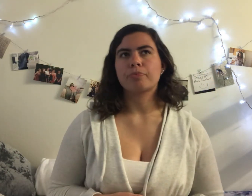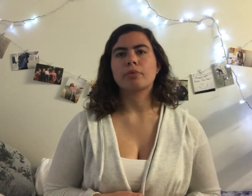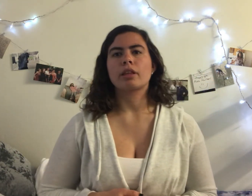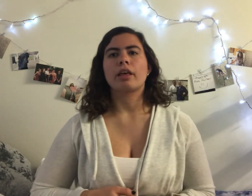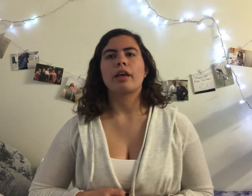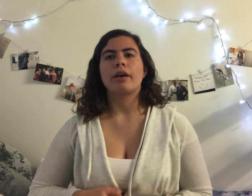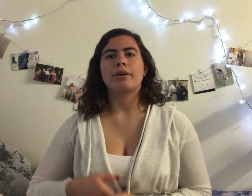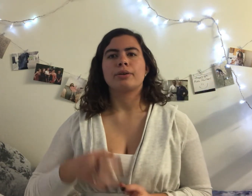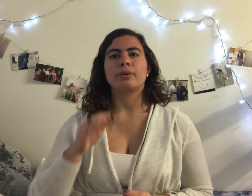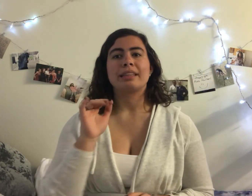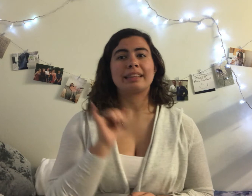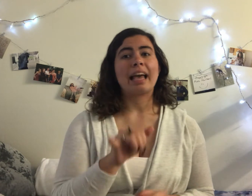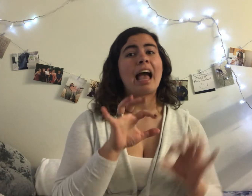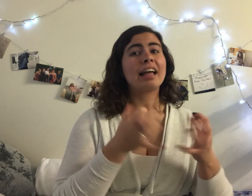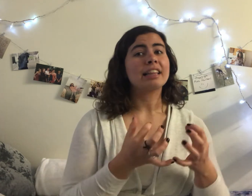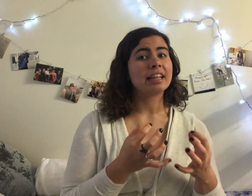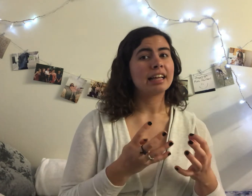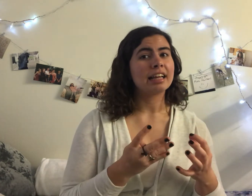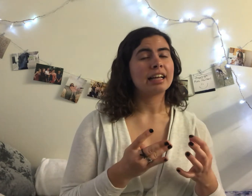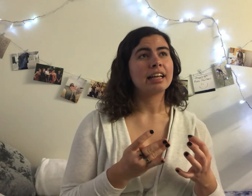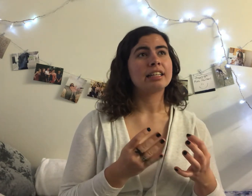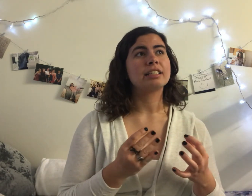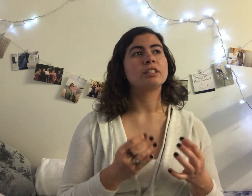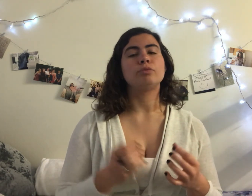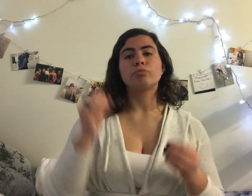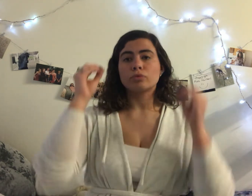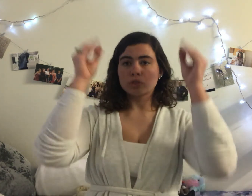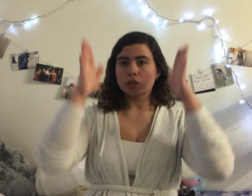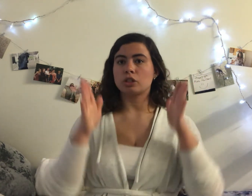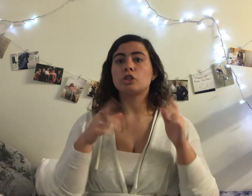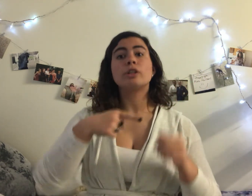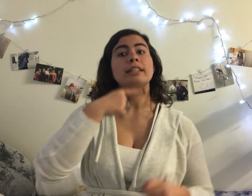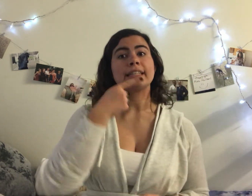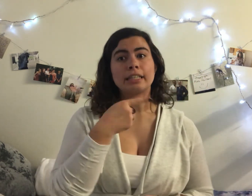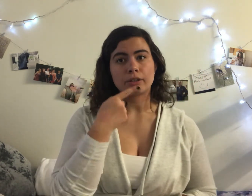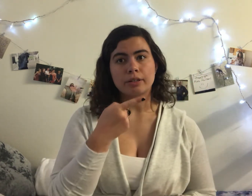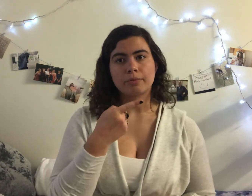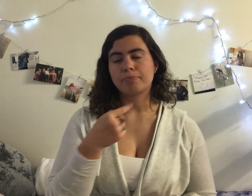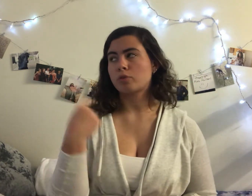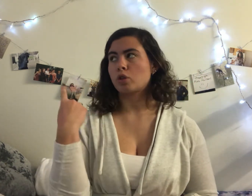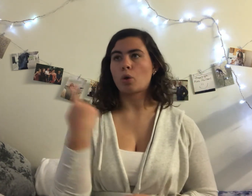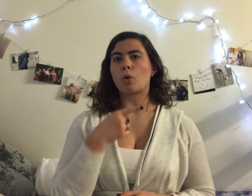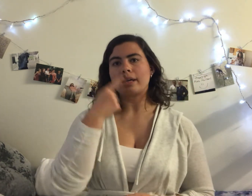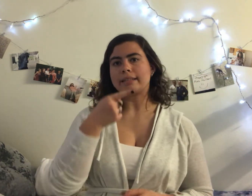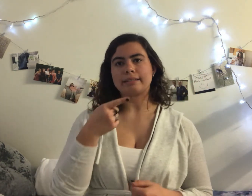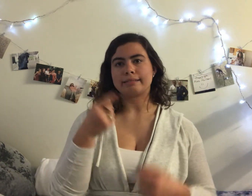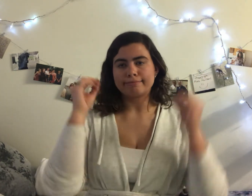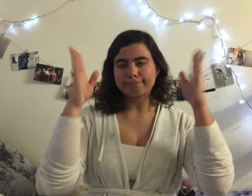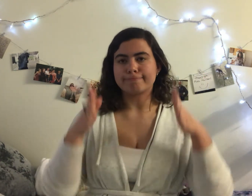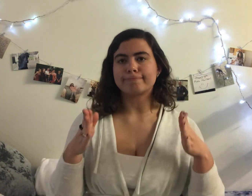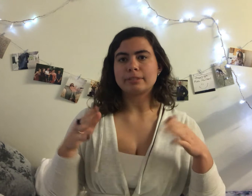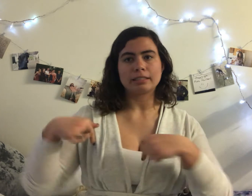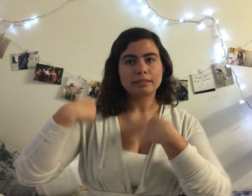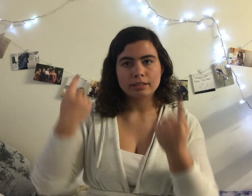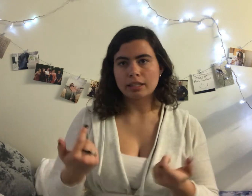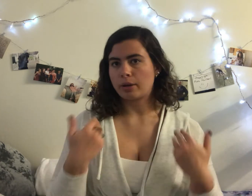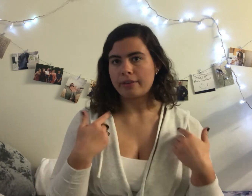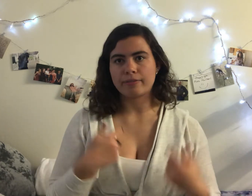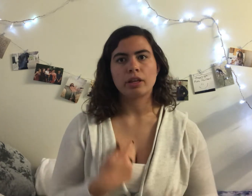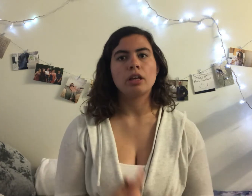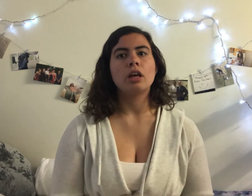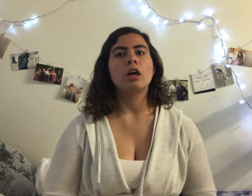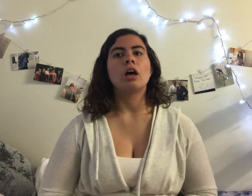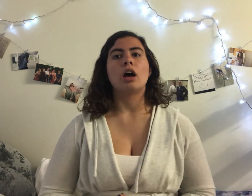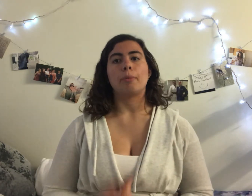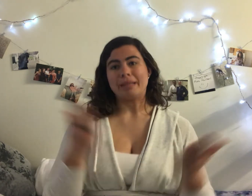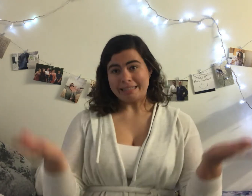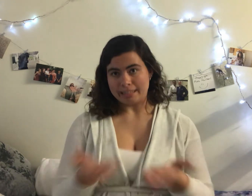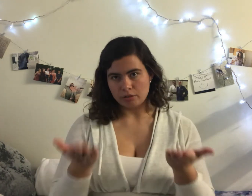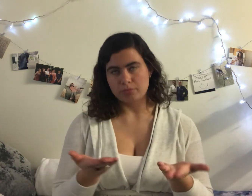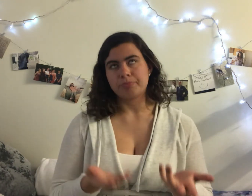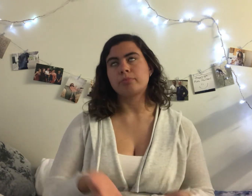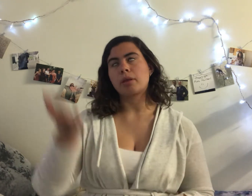The teacher for that class is hearing. She's the only hearing teacher I've had for any of my ASL classes here.